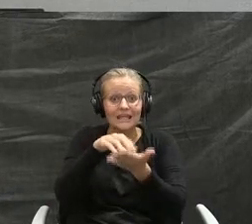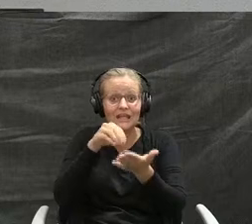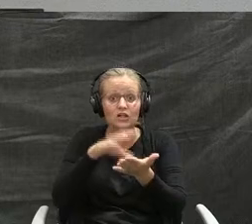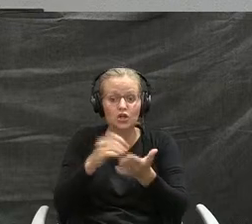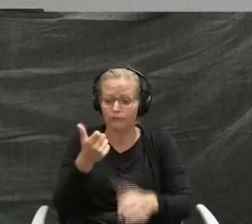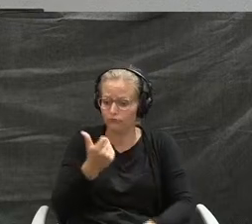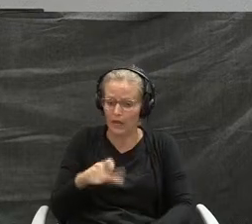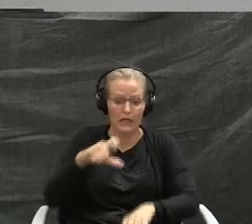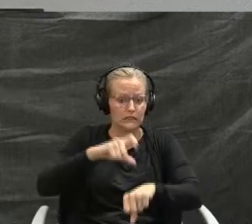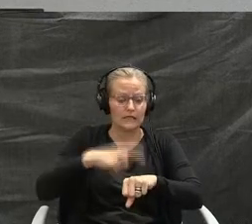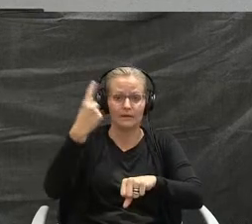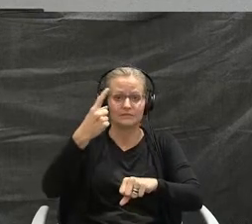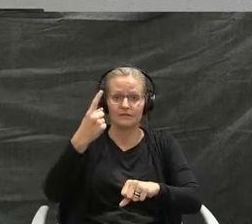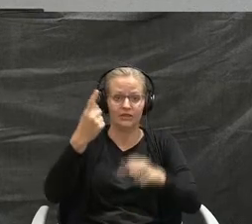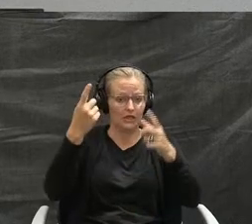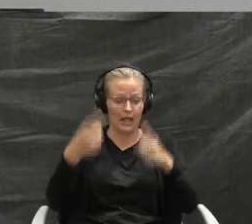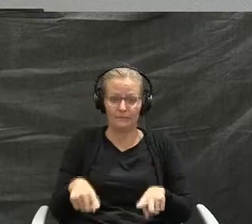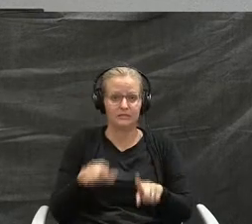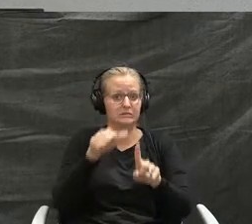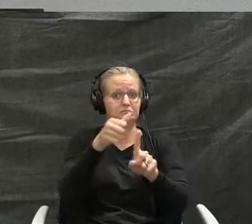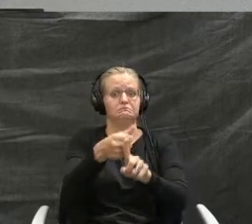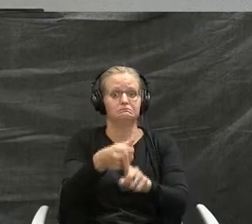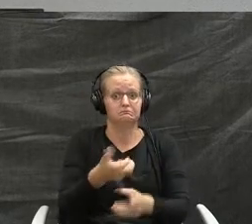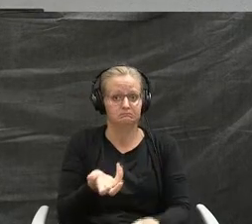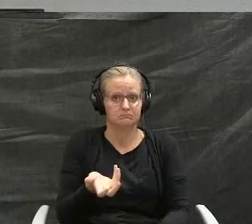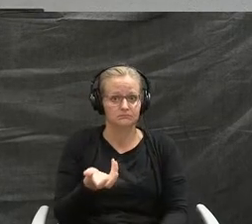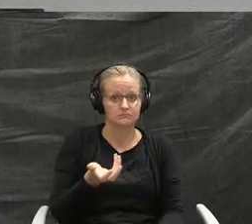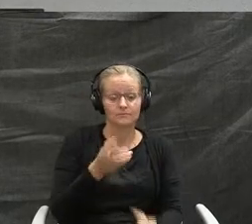Furthermore, many of our students will use the virtual